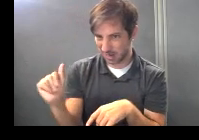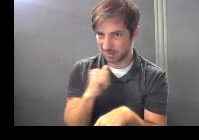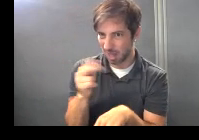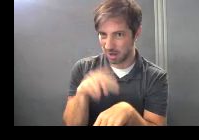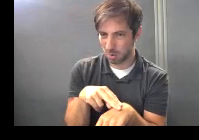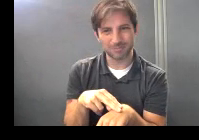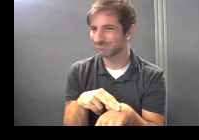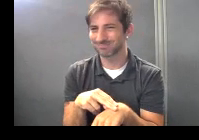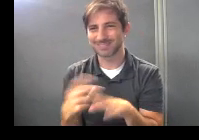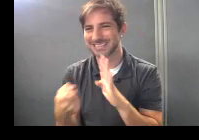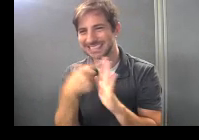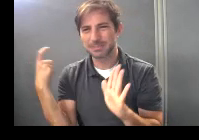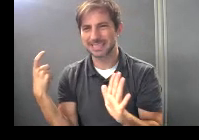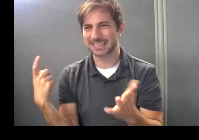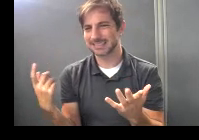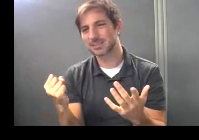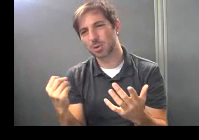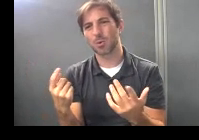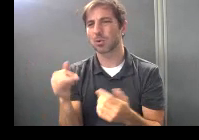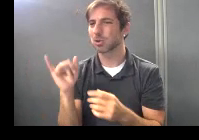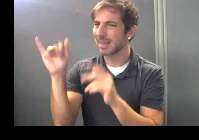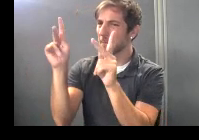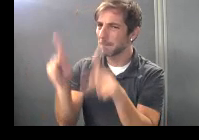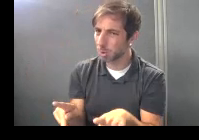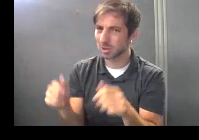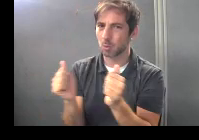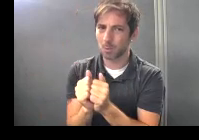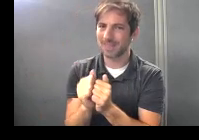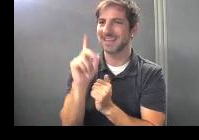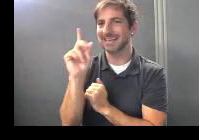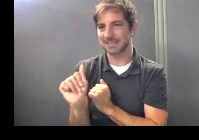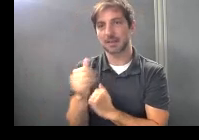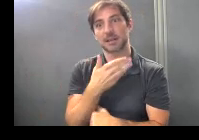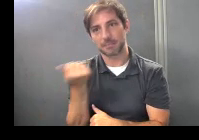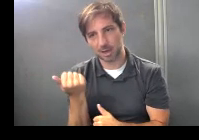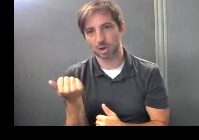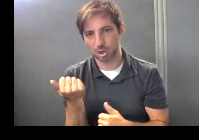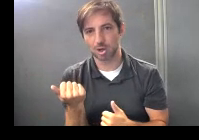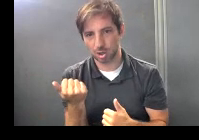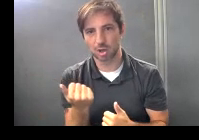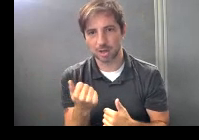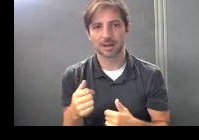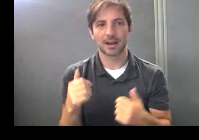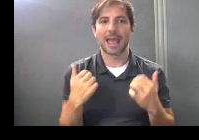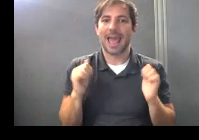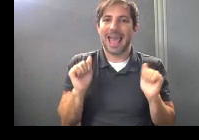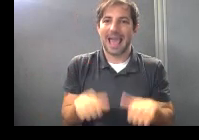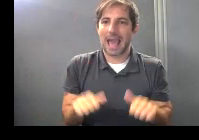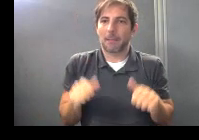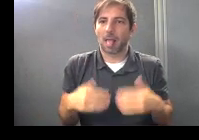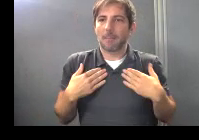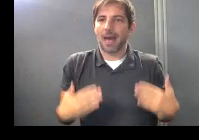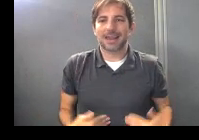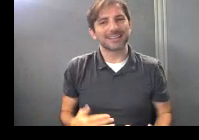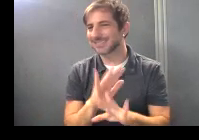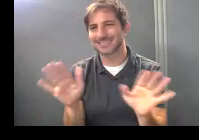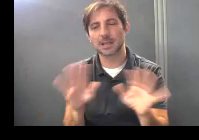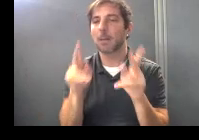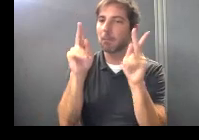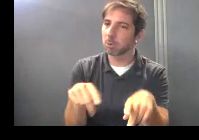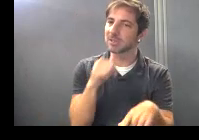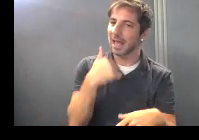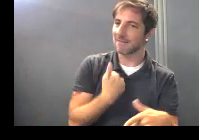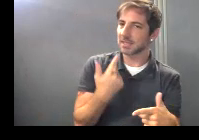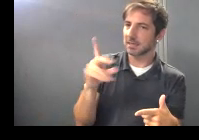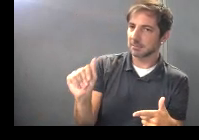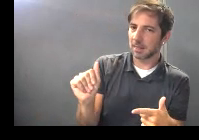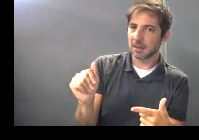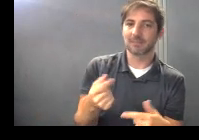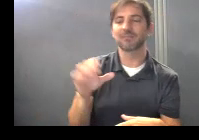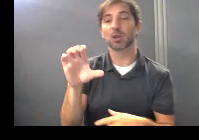SAY A PERSON WITHOUT A DISABILITY. TERMSCRIPPLEED AND LAME ARE OUT DATED.